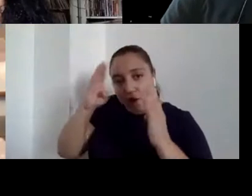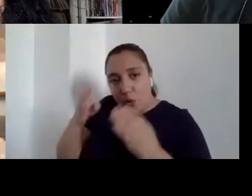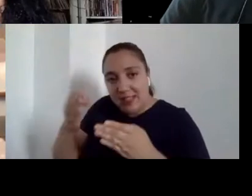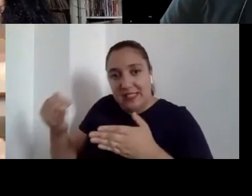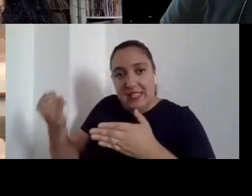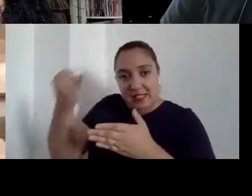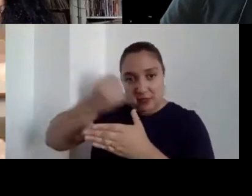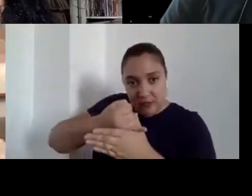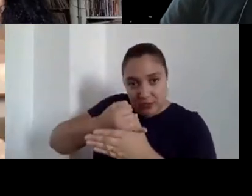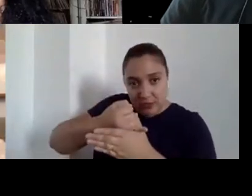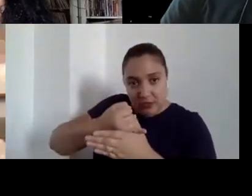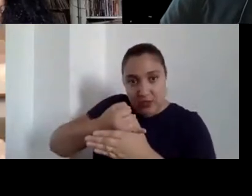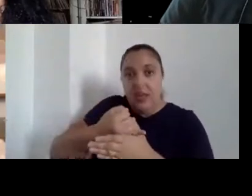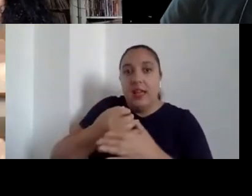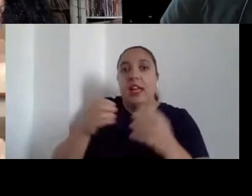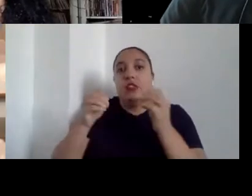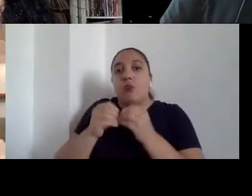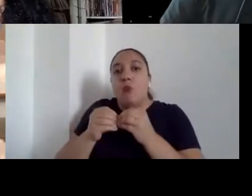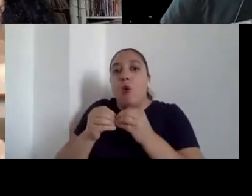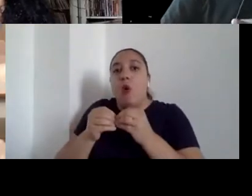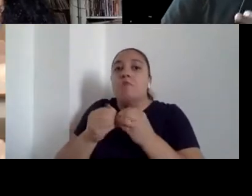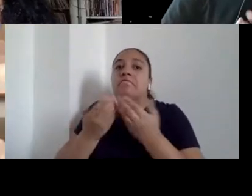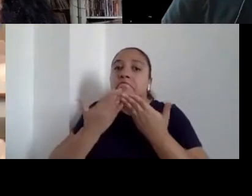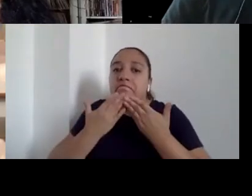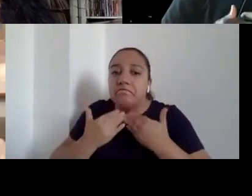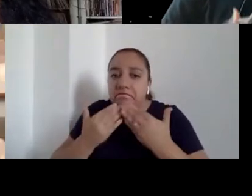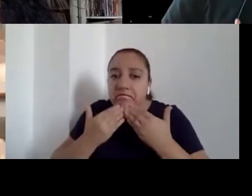a humane, theoretical solutionary approach, technological, innovations and policies